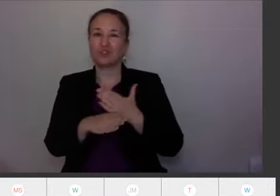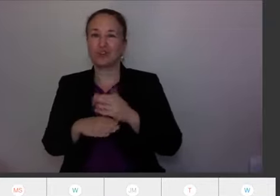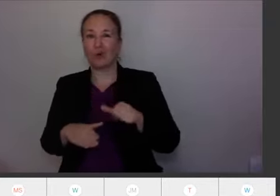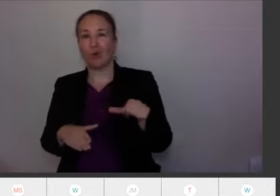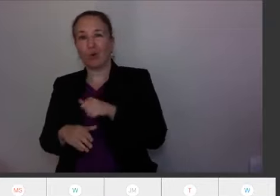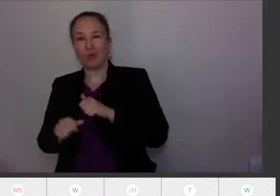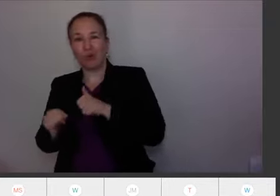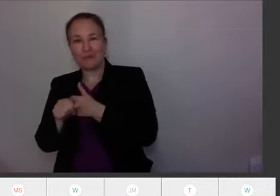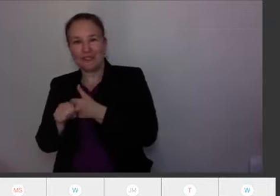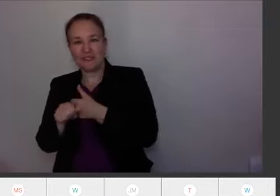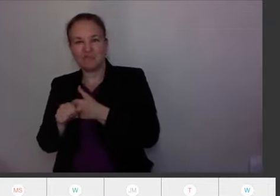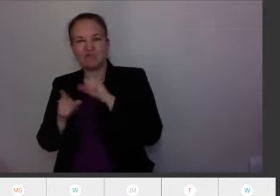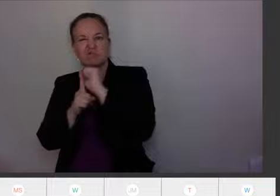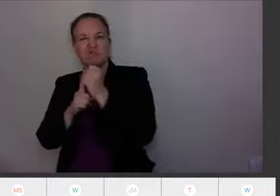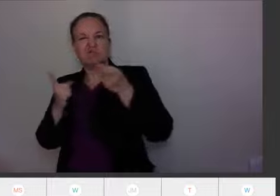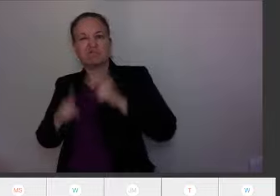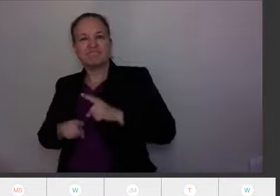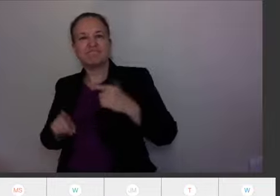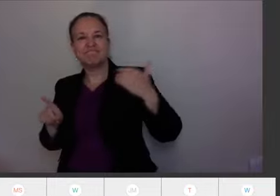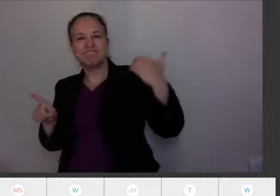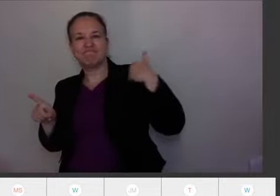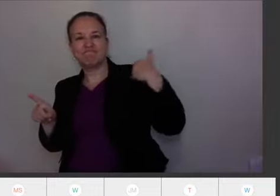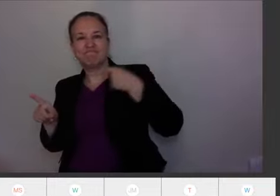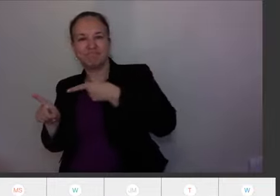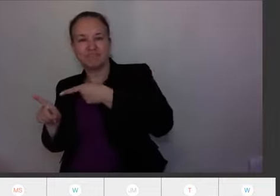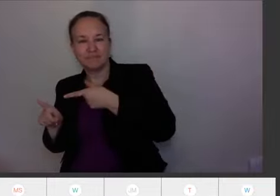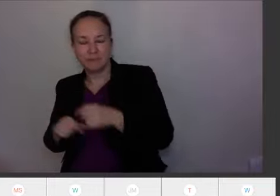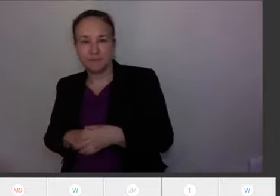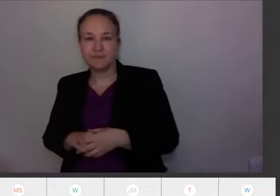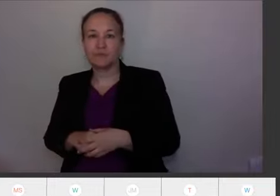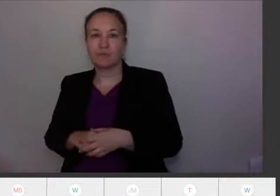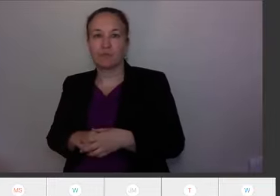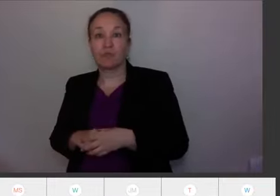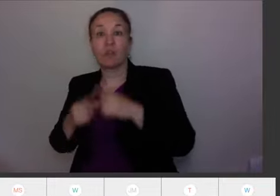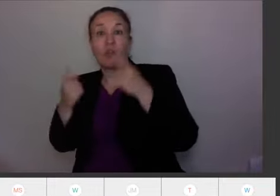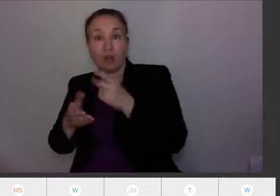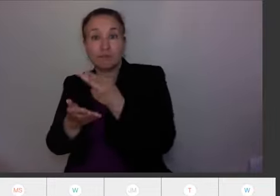situation that was discussed previously two weeks ago